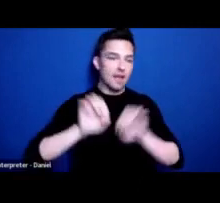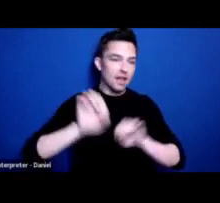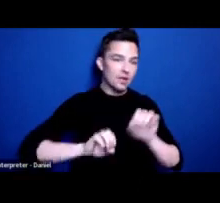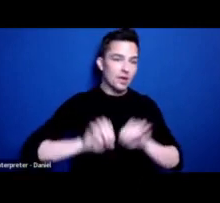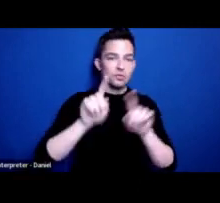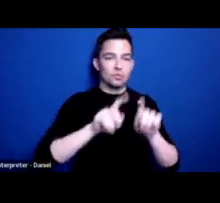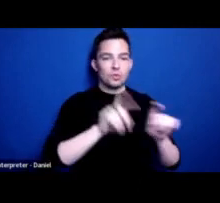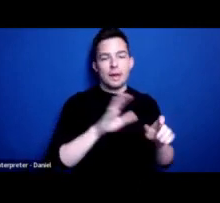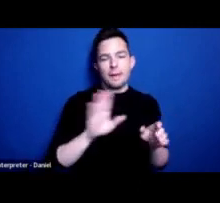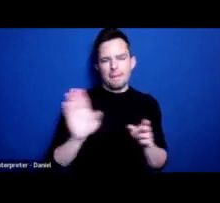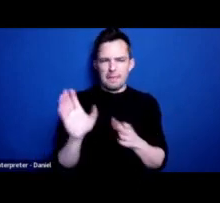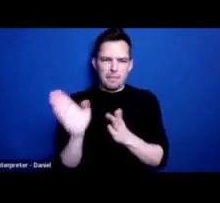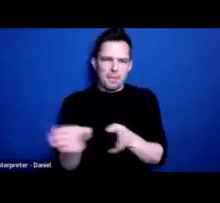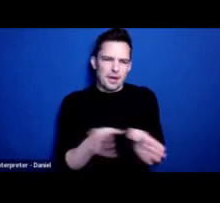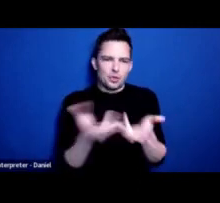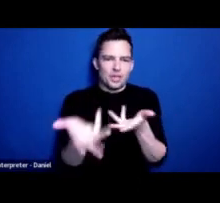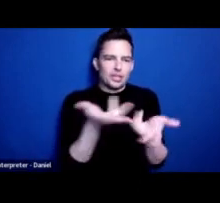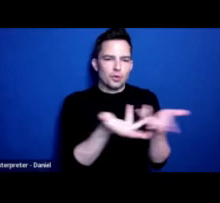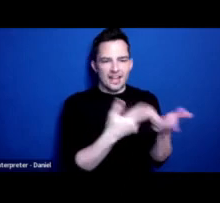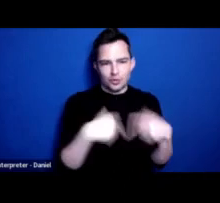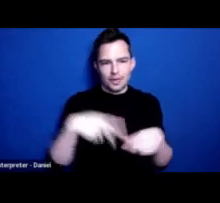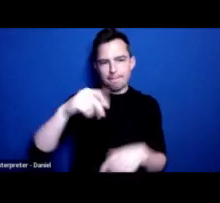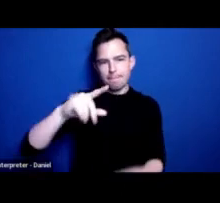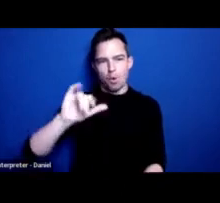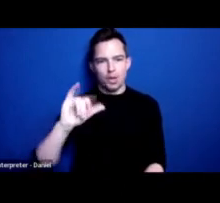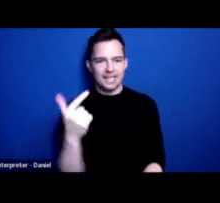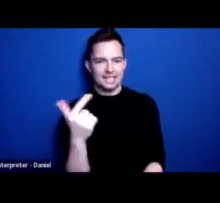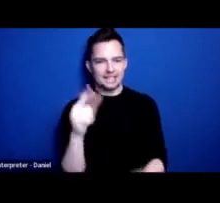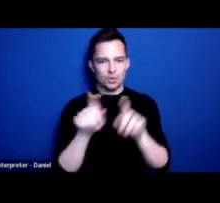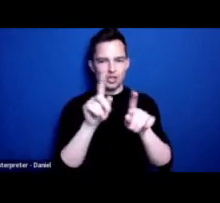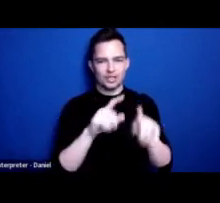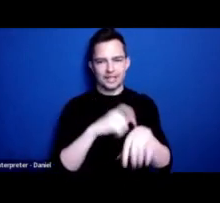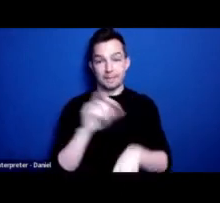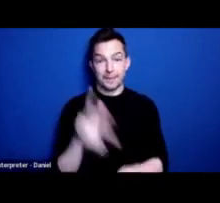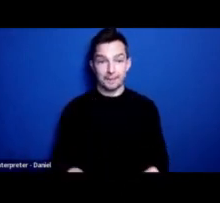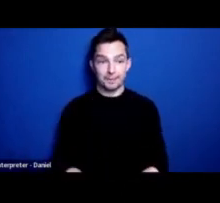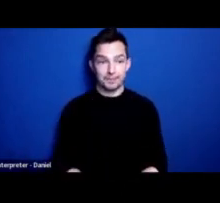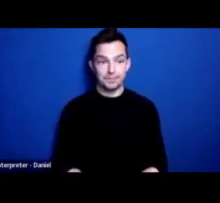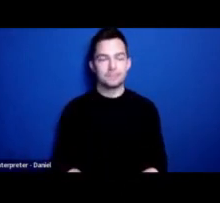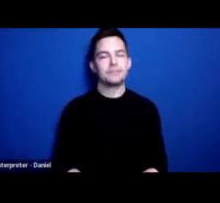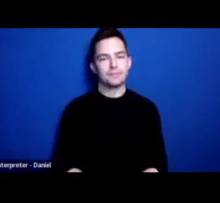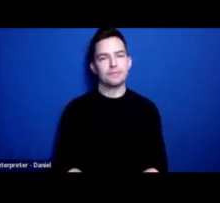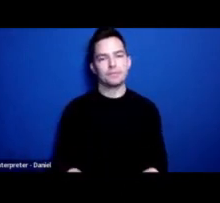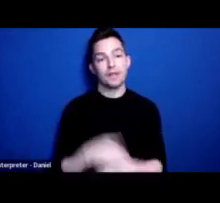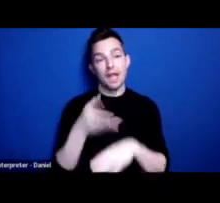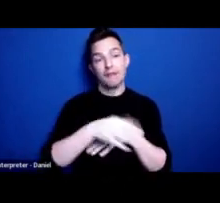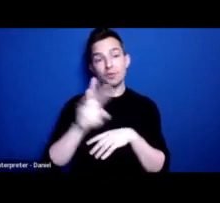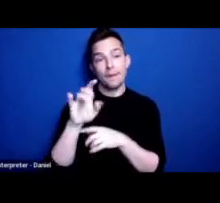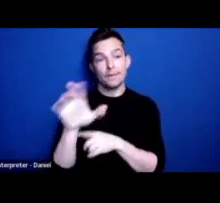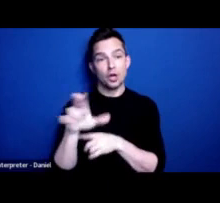prepared to interact during polling times. After after webinar, you can send follow up questions and